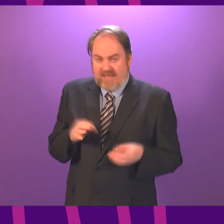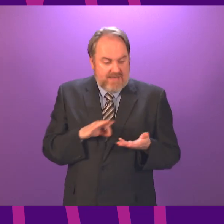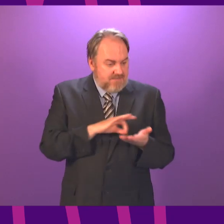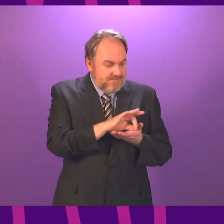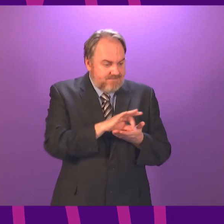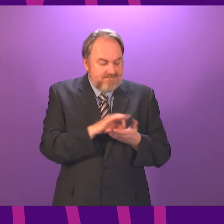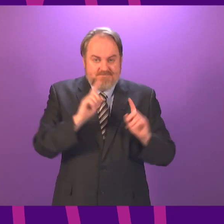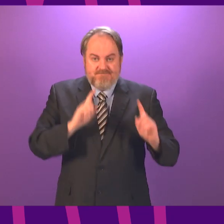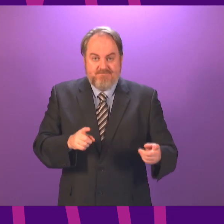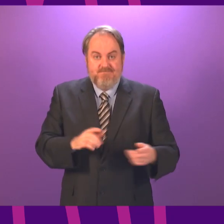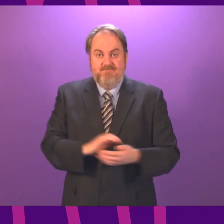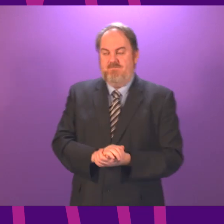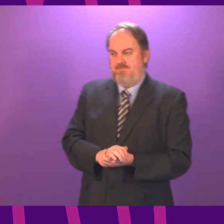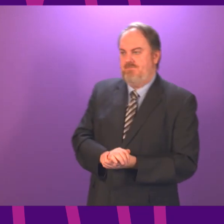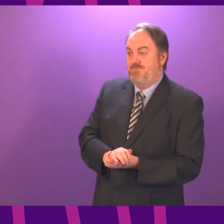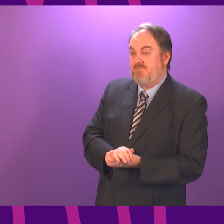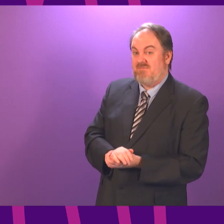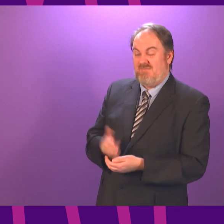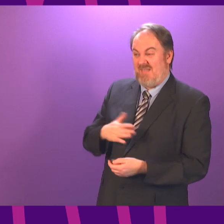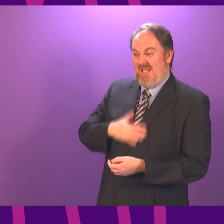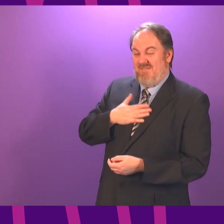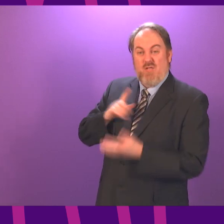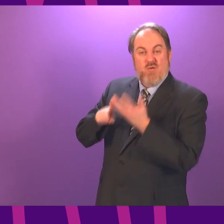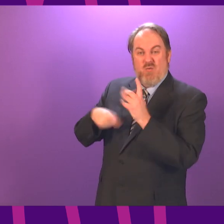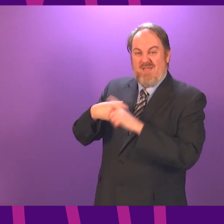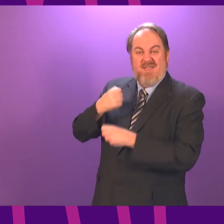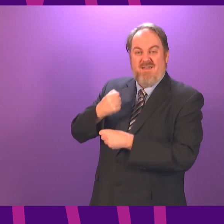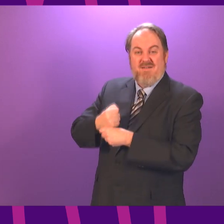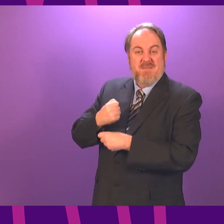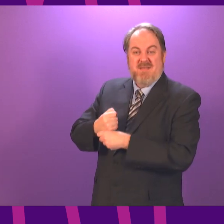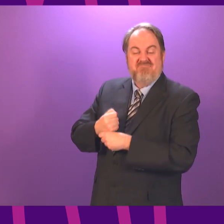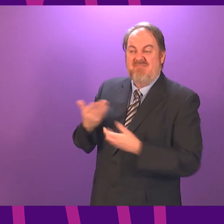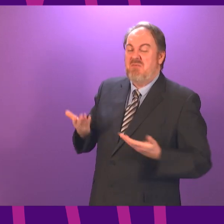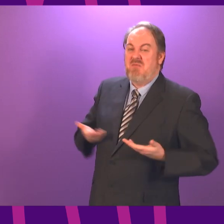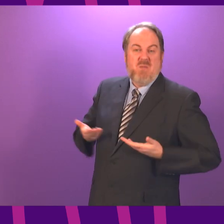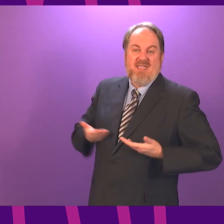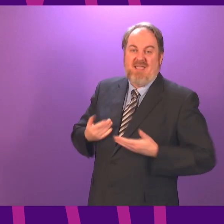there is a shred of evidence that the UK Government is at all serious about tackling child poverty.